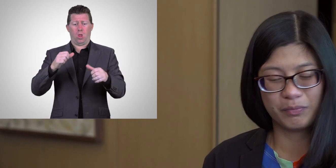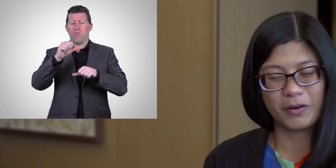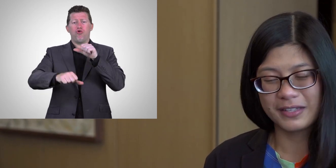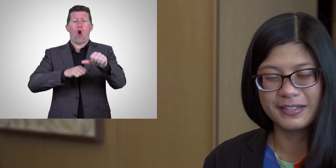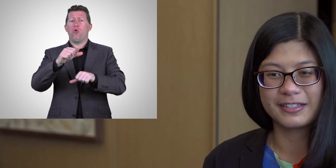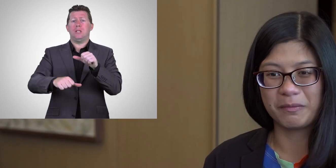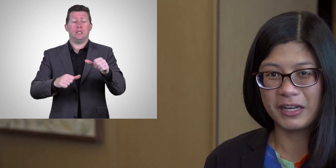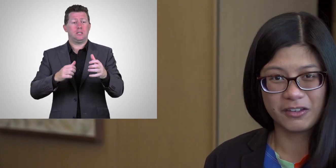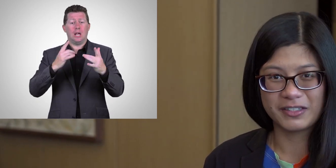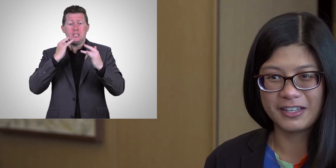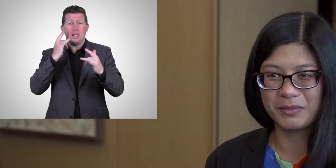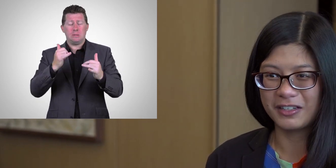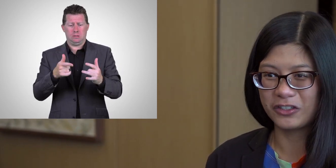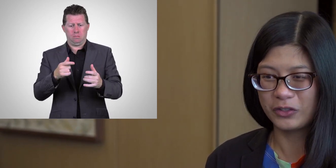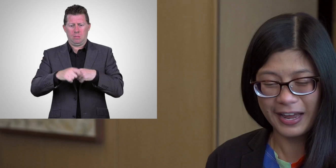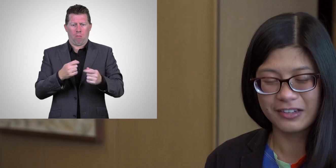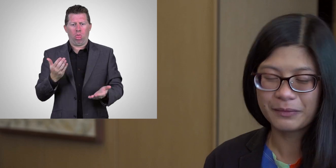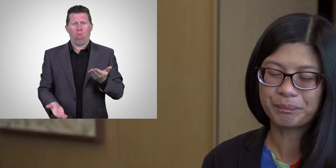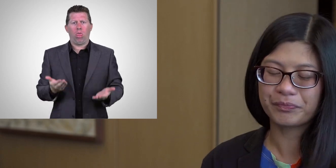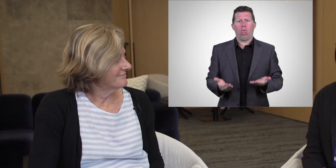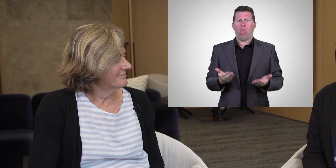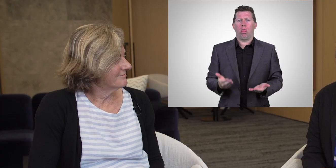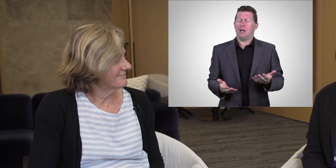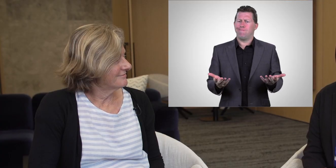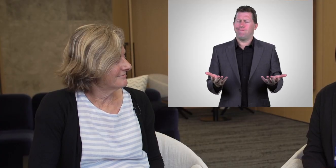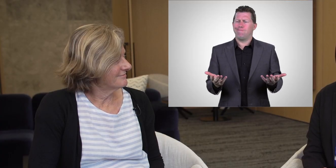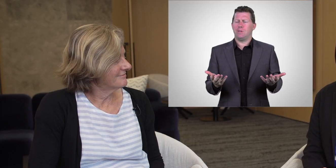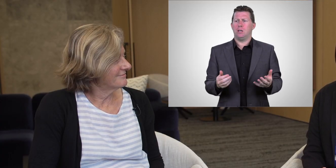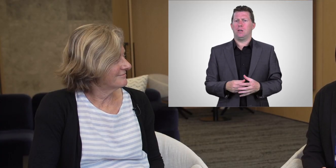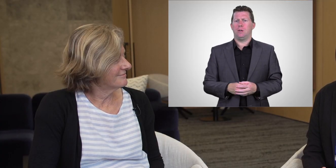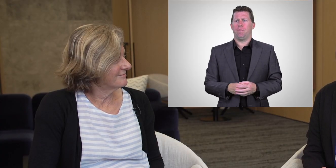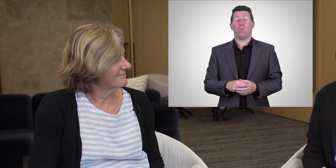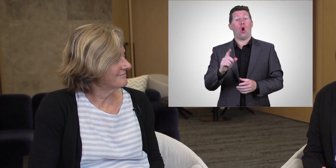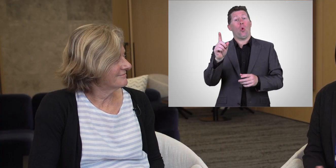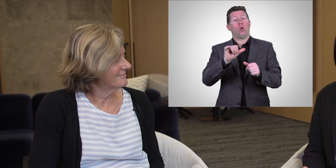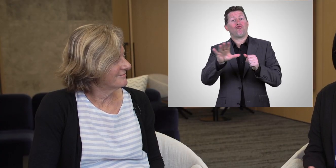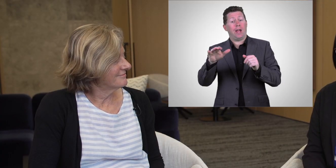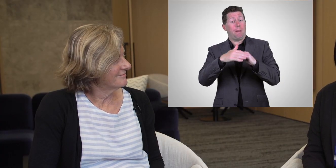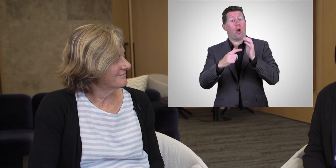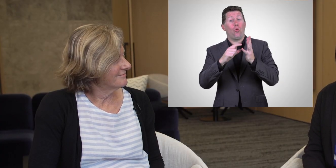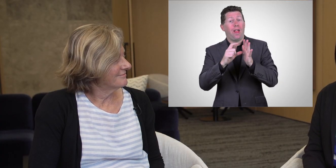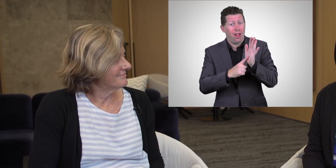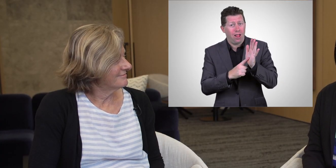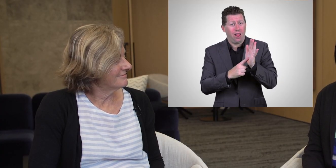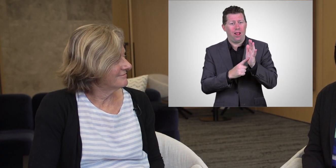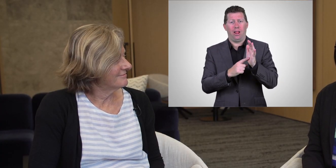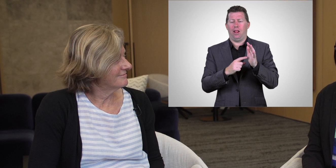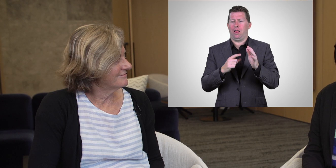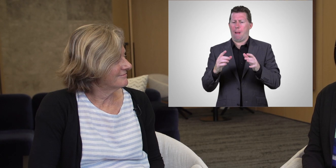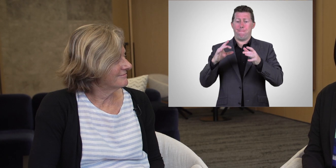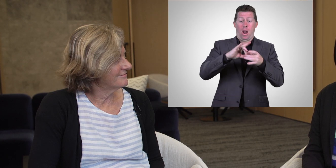process and meaning of assessment into doubt. So what's really great about UDL, and thinking